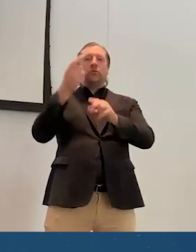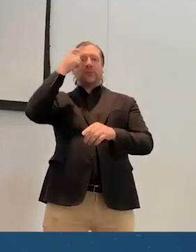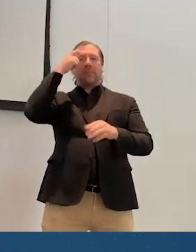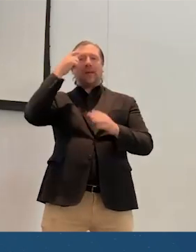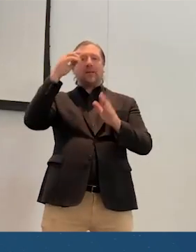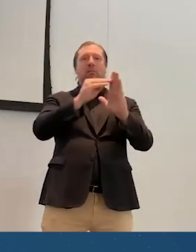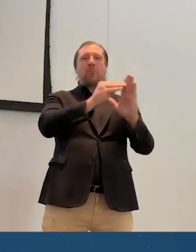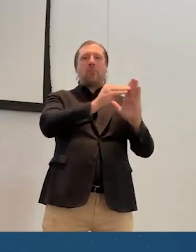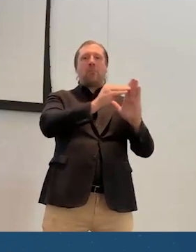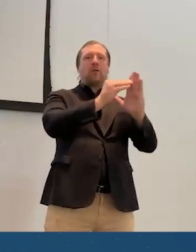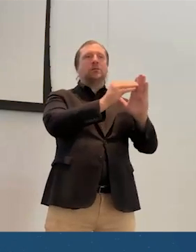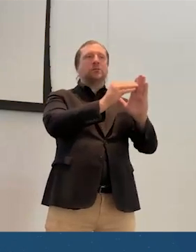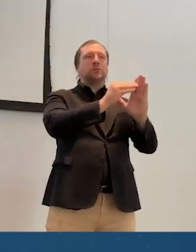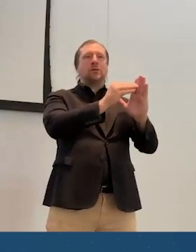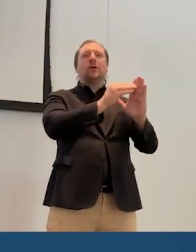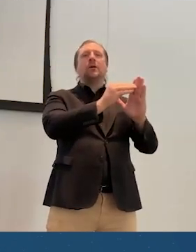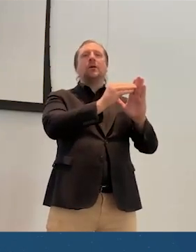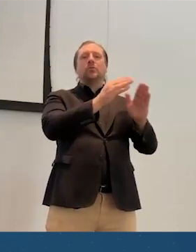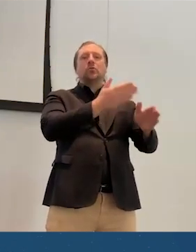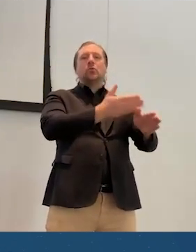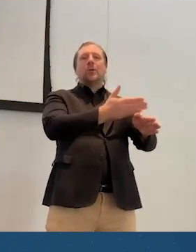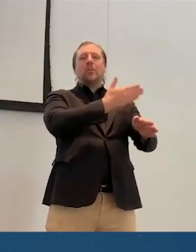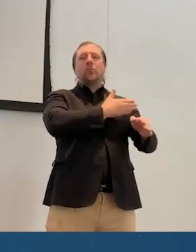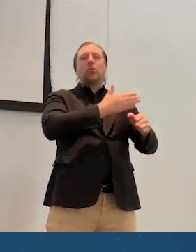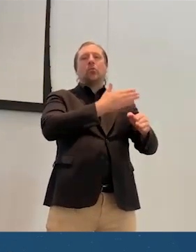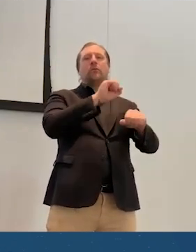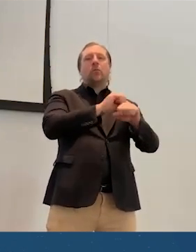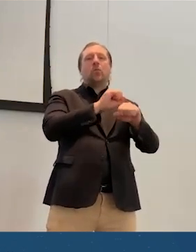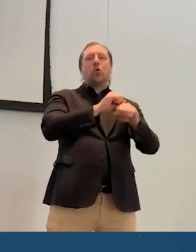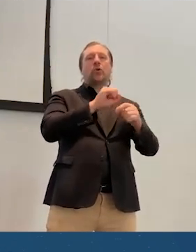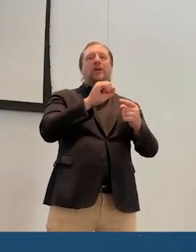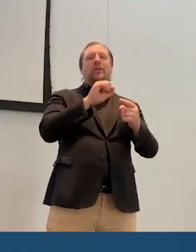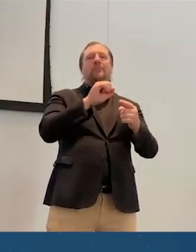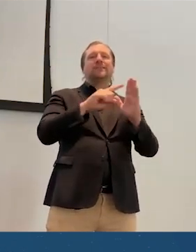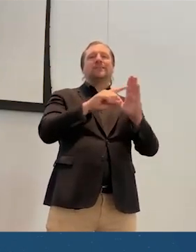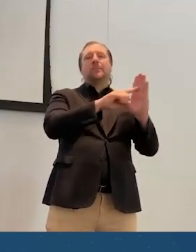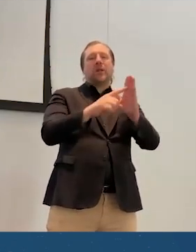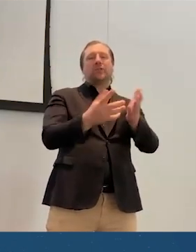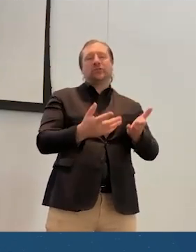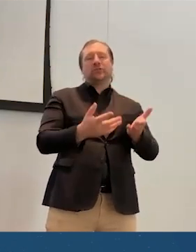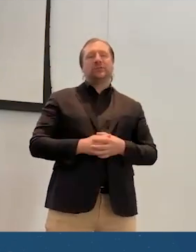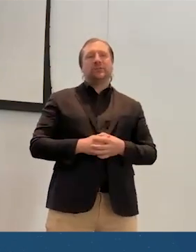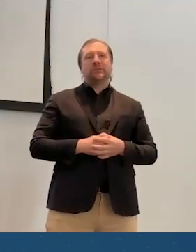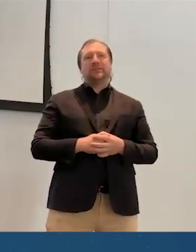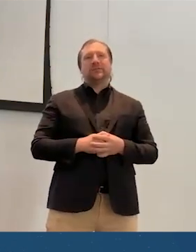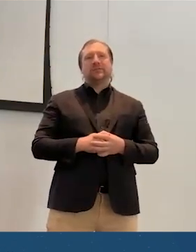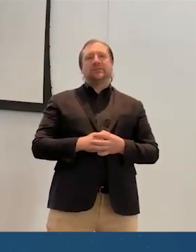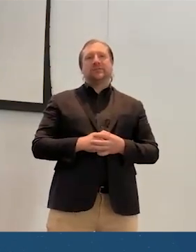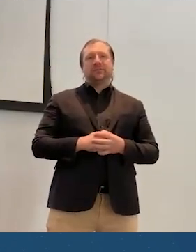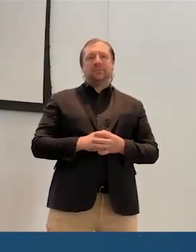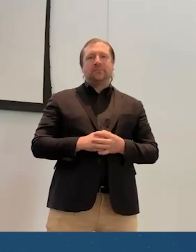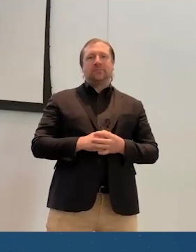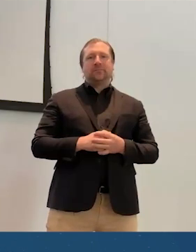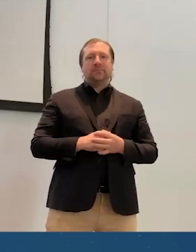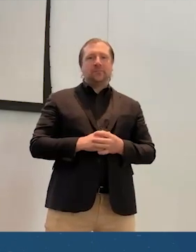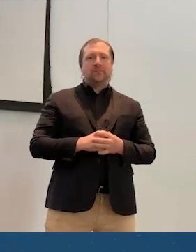is very essential, especially when they have not really experienced the simulated scenario in the real lives.